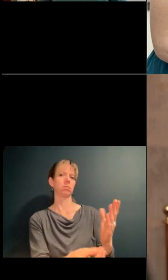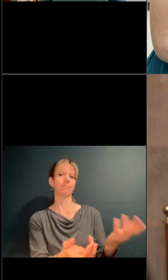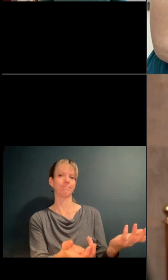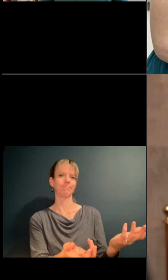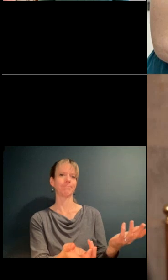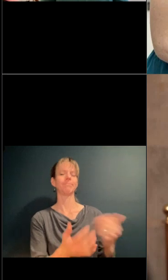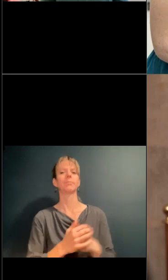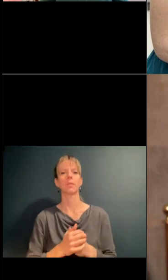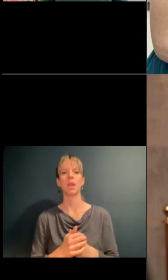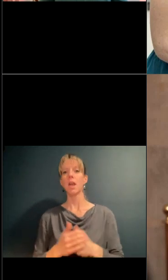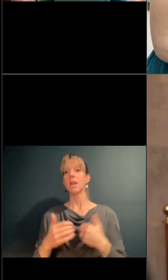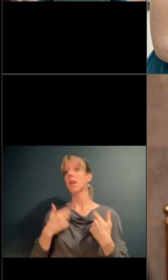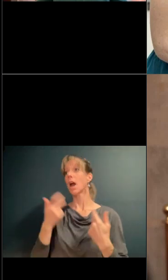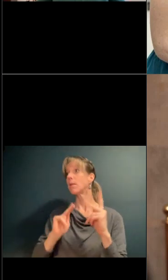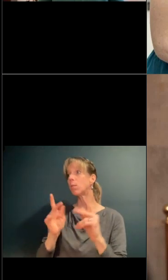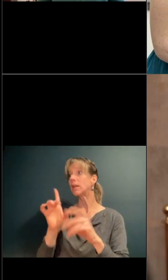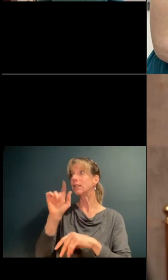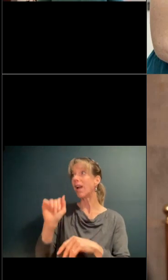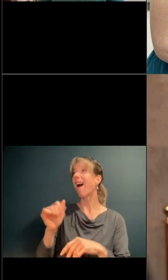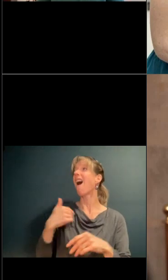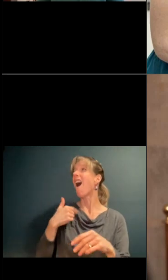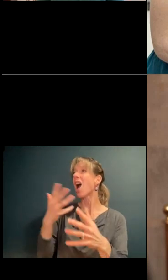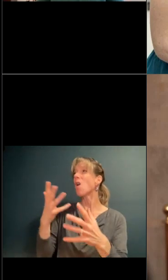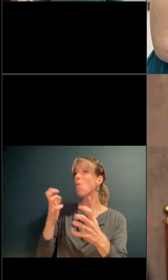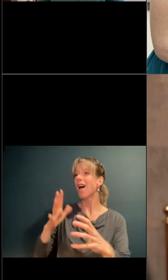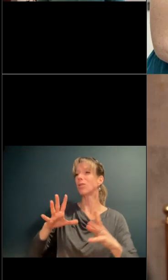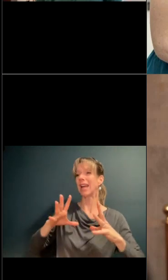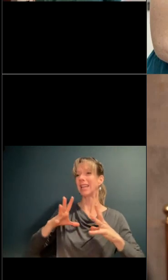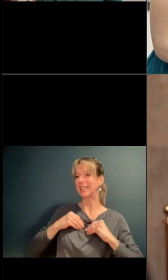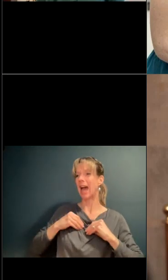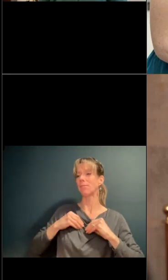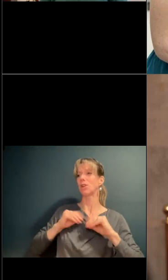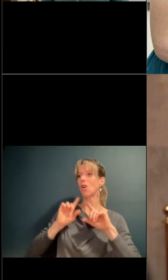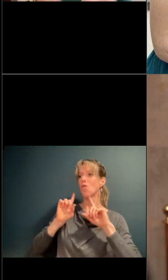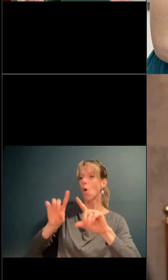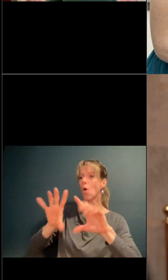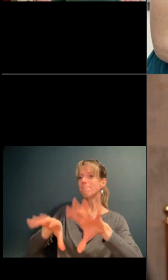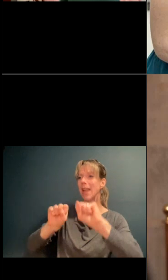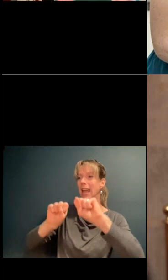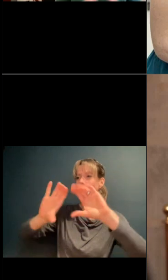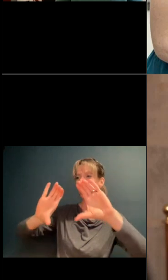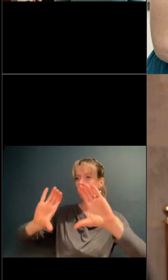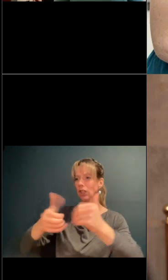Young people with disabilities tell us they want to take challenging classes and go to college. Pursue a college degree.